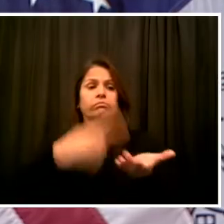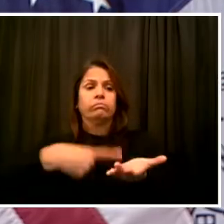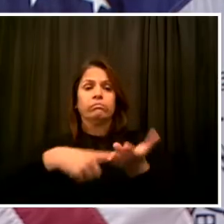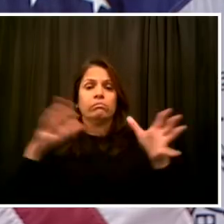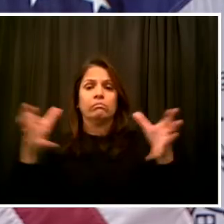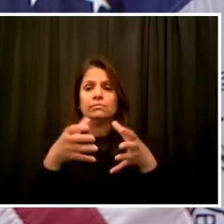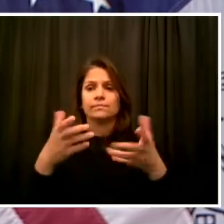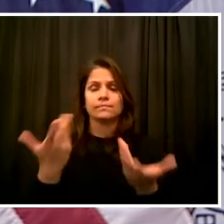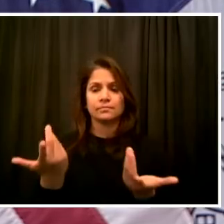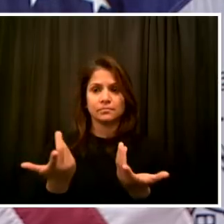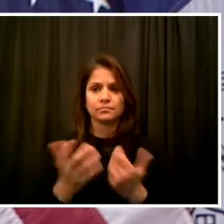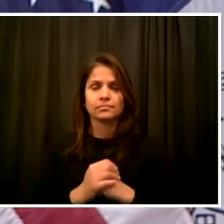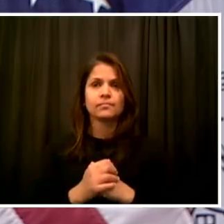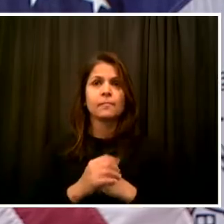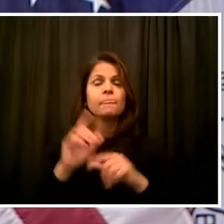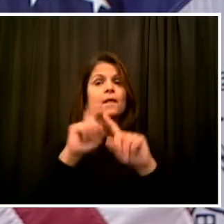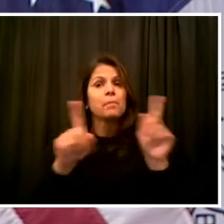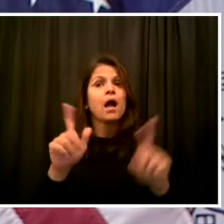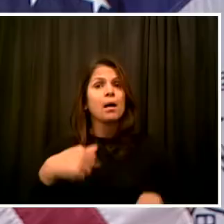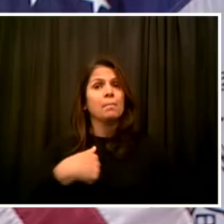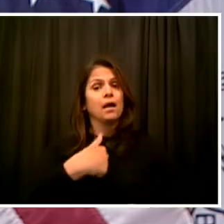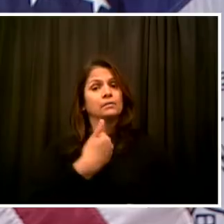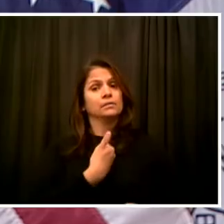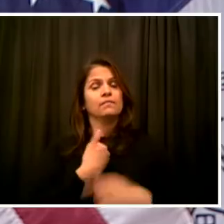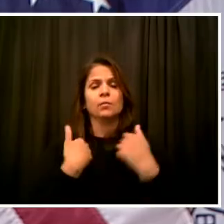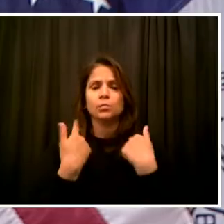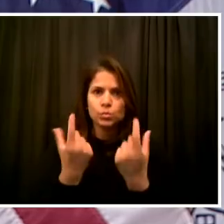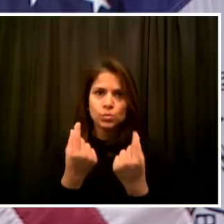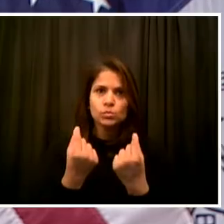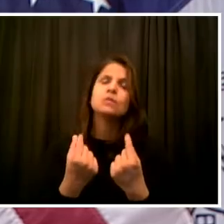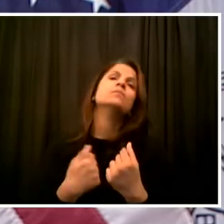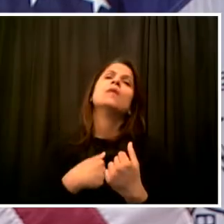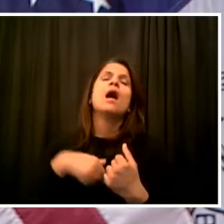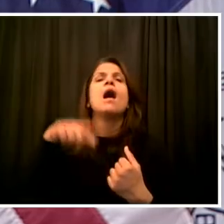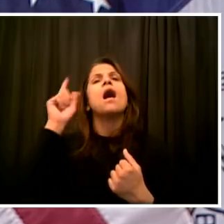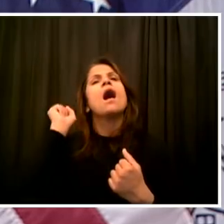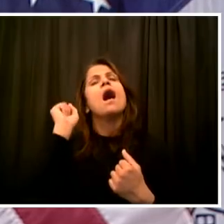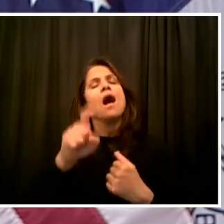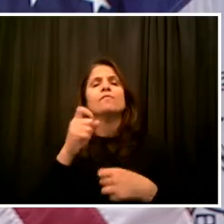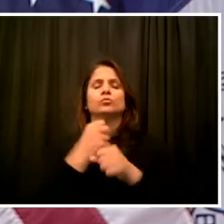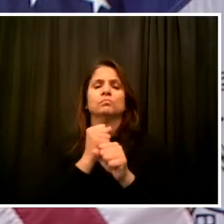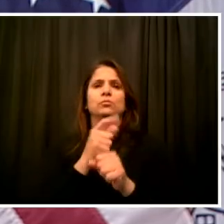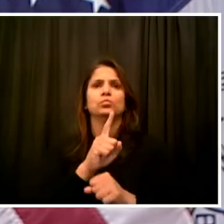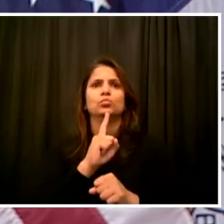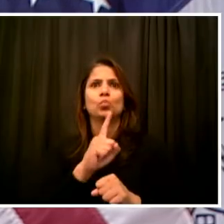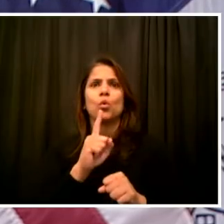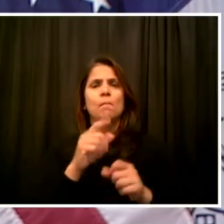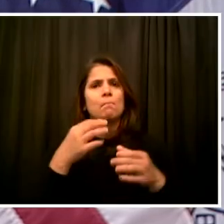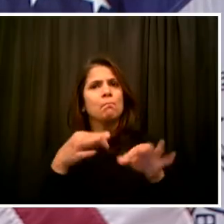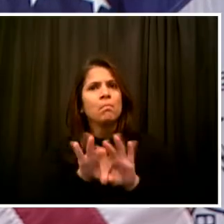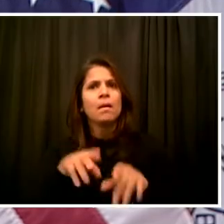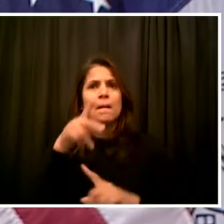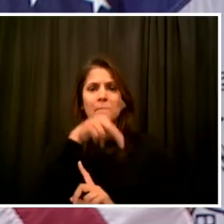TIME IF IT WAS SAID IN MY PRESENCE. WHAT I WAS INVOLVED IN IS THE EFFORT TO MKEA URSE TH THE PPEs THAT WERE NEEDED BY